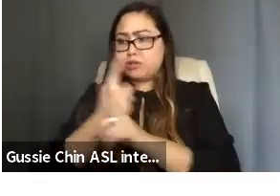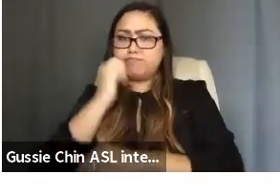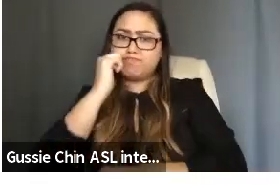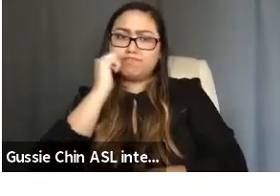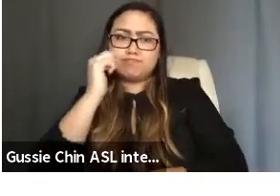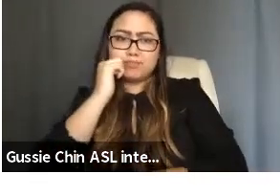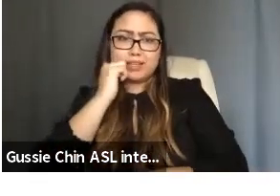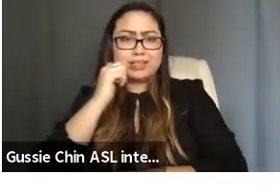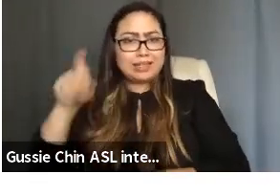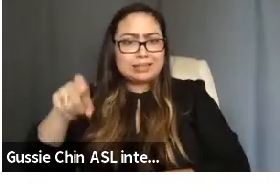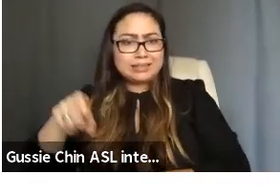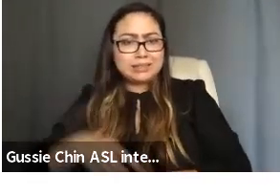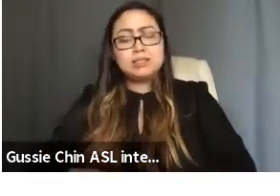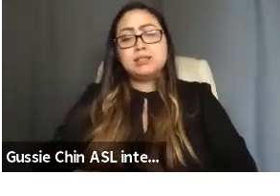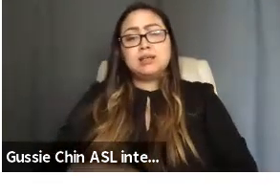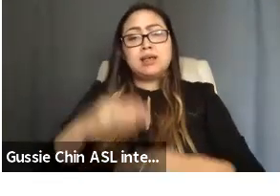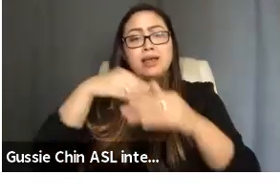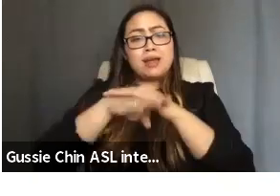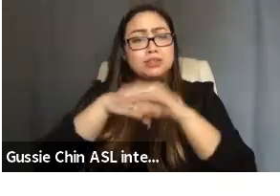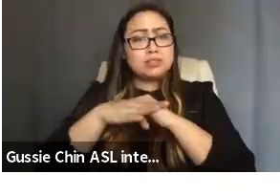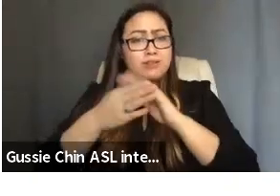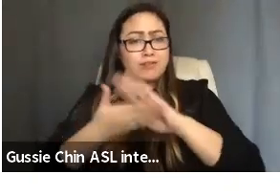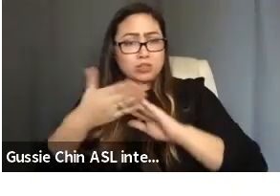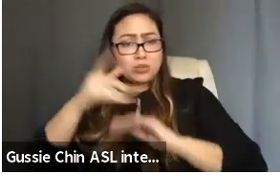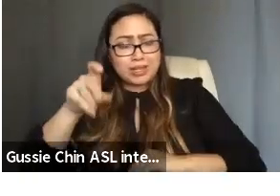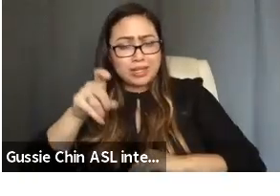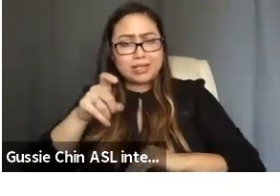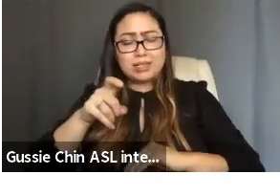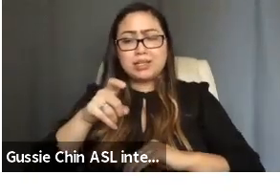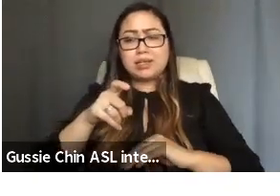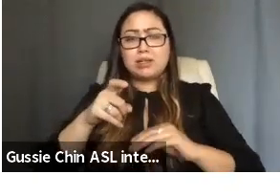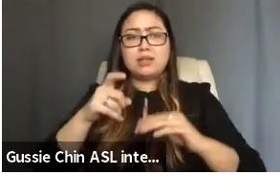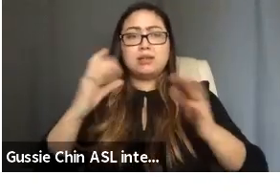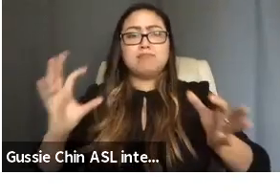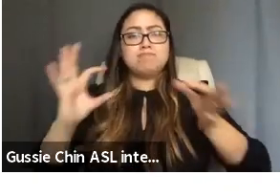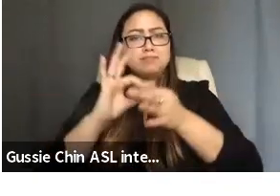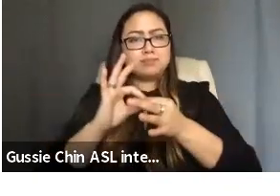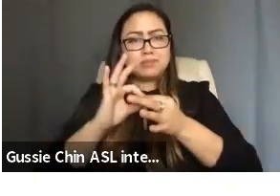Access and functional needs demonstrate a gap between how communities communicate, maintain